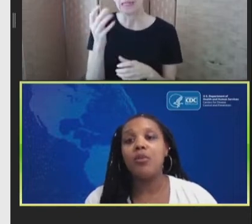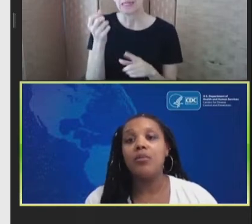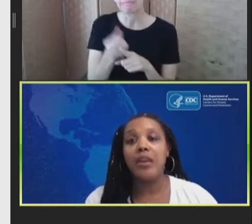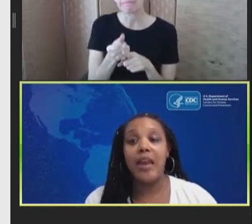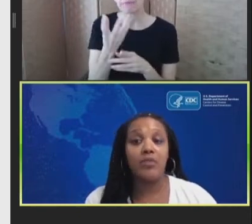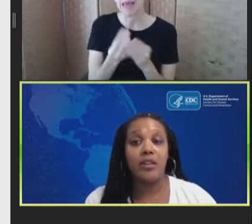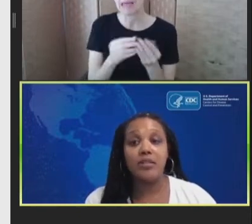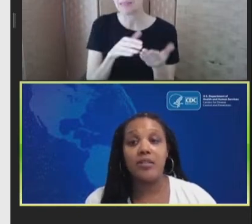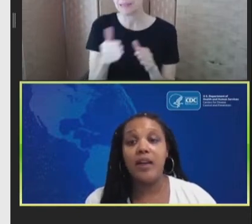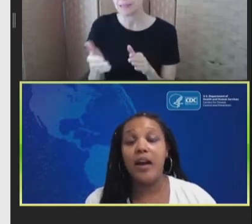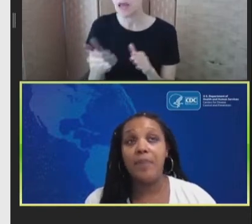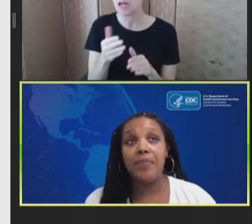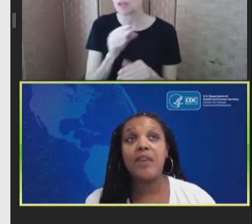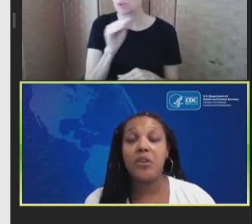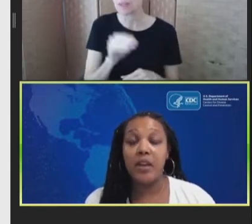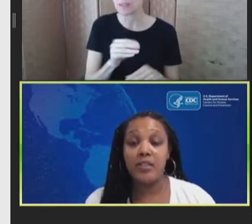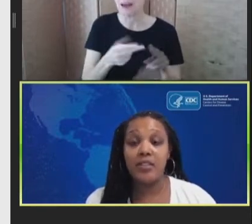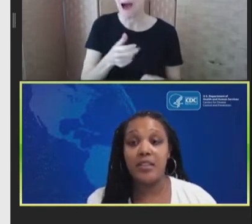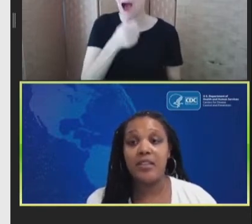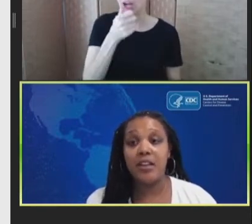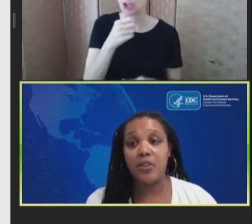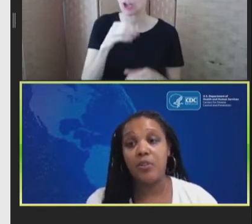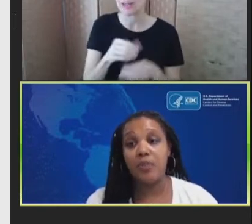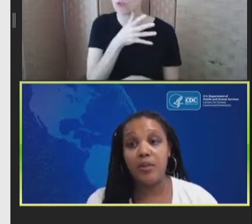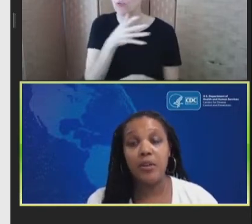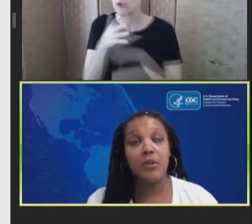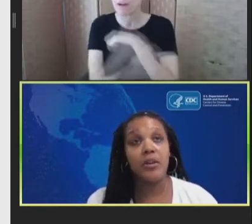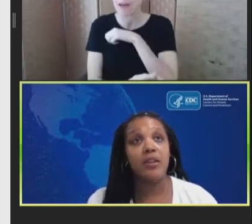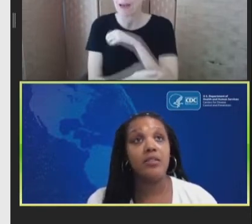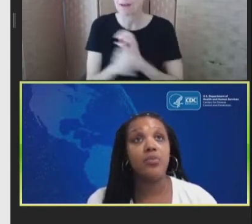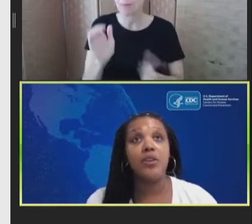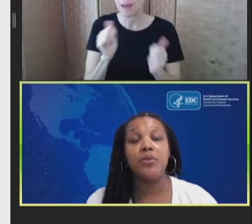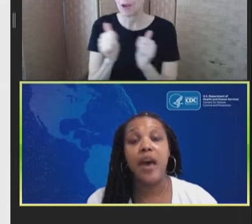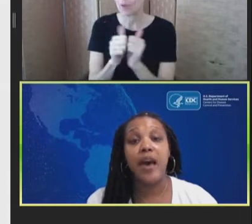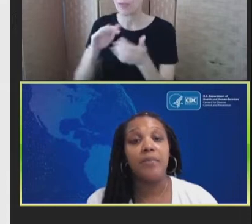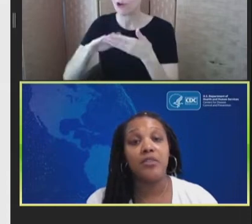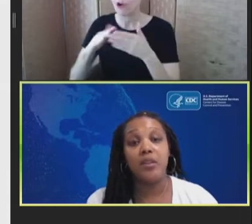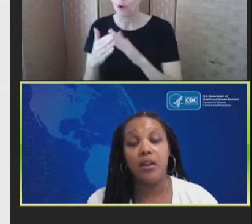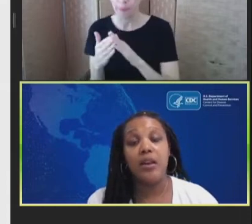rural counties in the United States than in urban communities. And we knew that based on